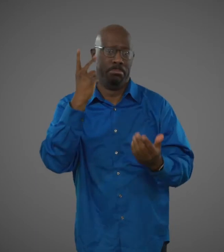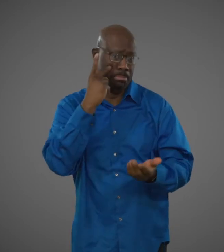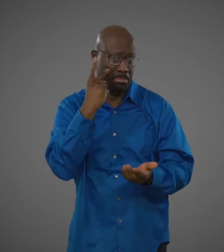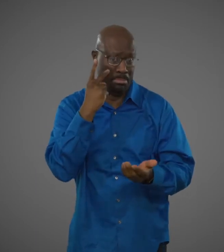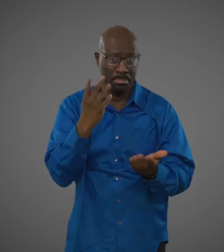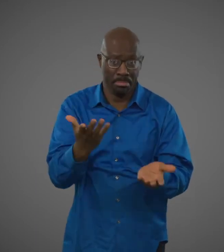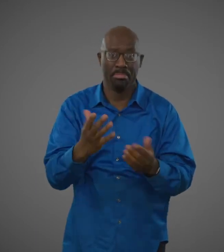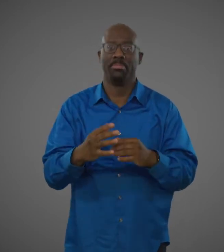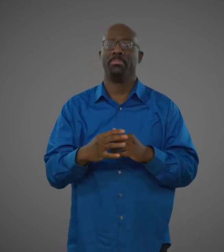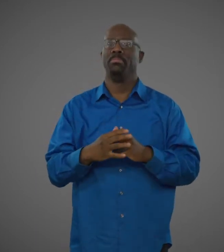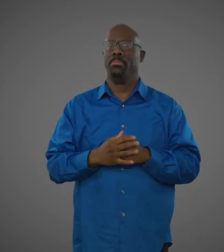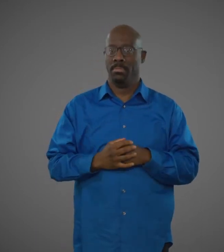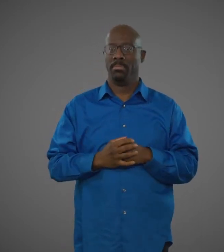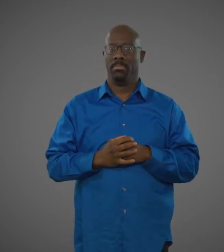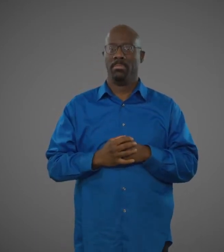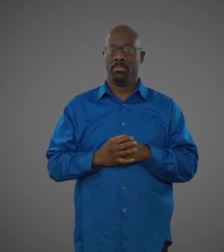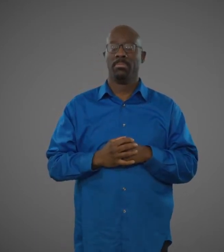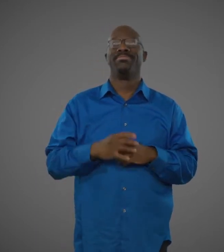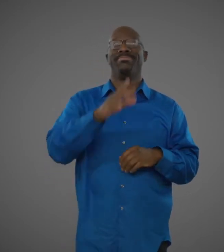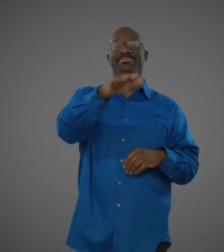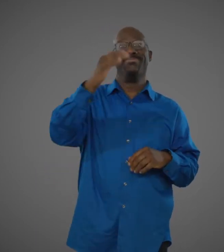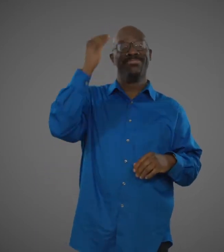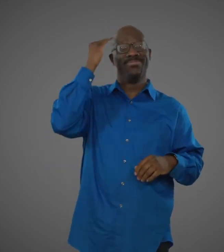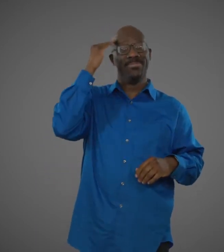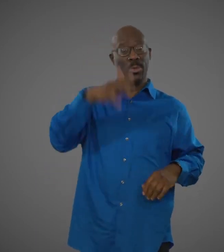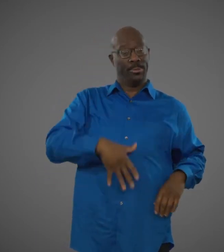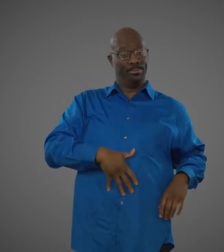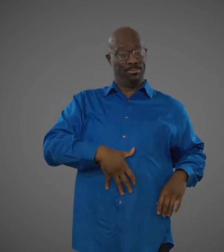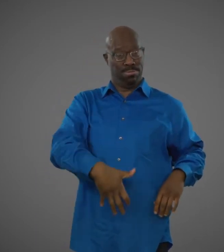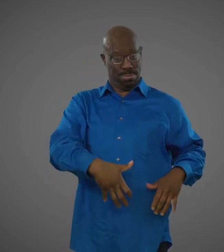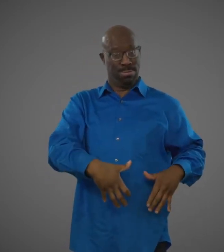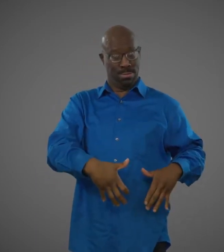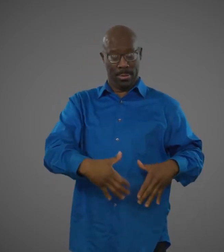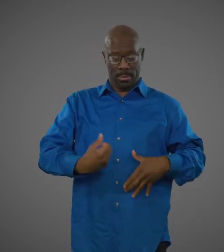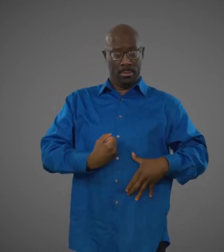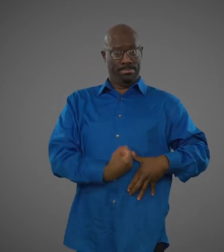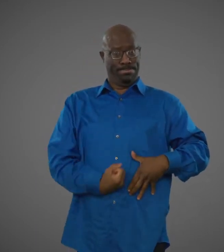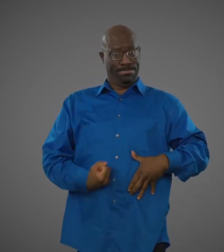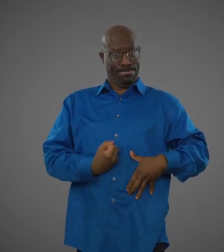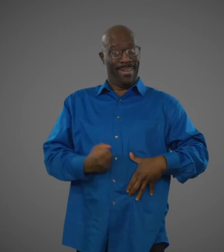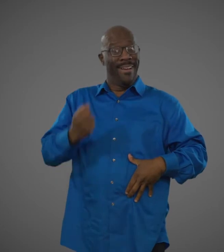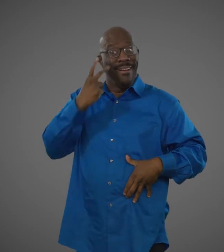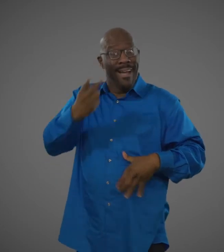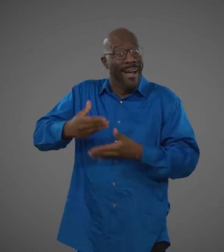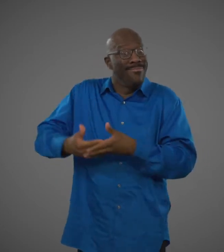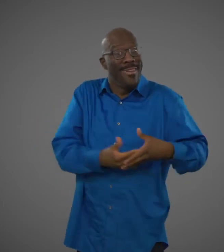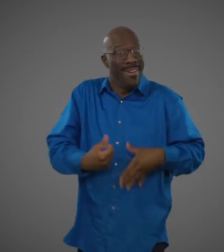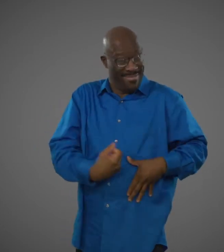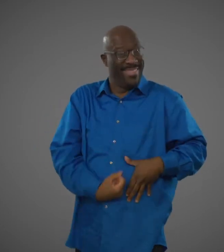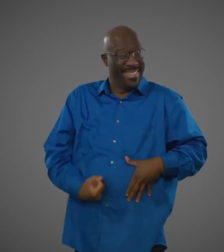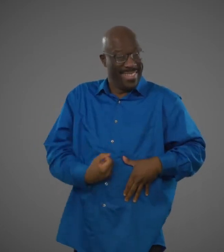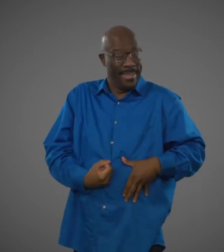The picture will tell the doctor if there is a problem with your heart. Ultrasound imaging - which you may know from seeing images